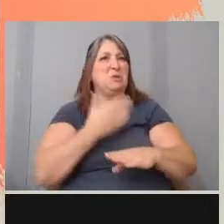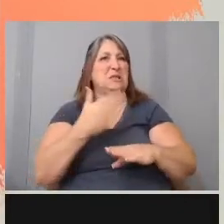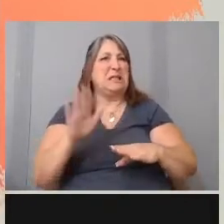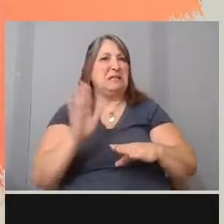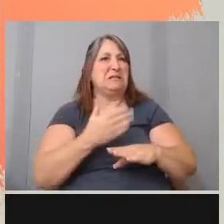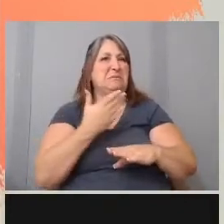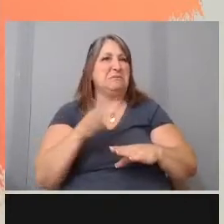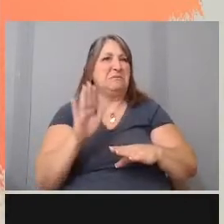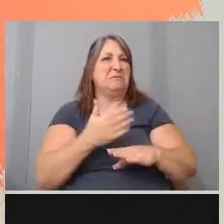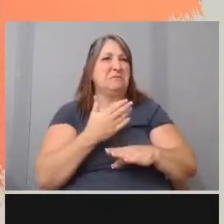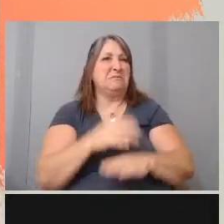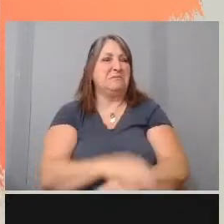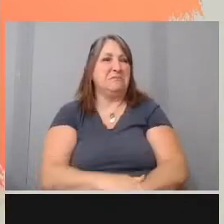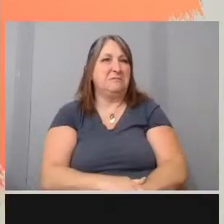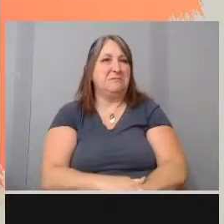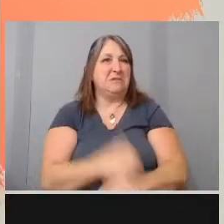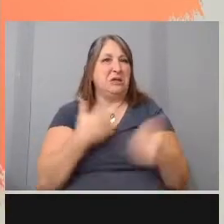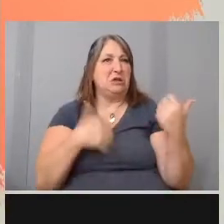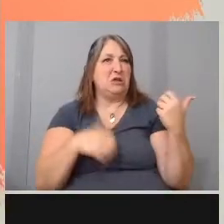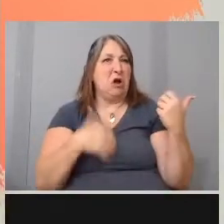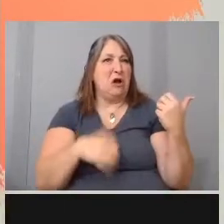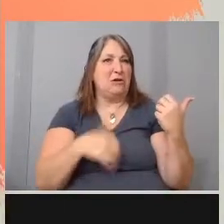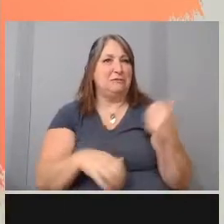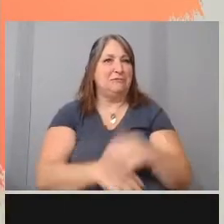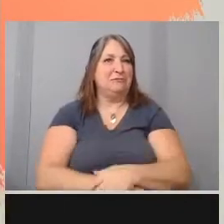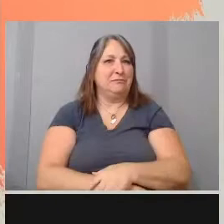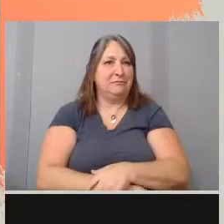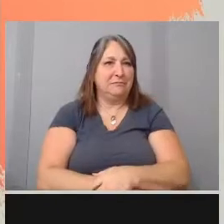(speaking foreign language)